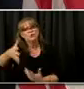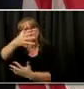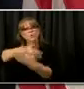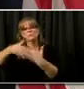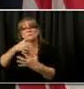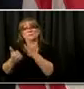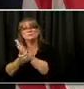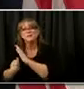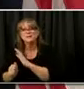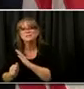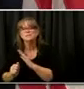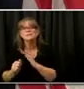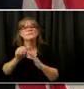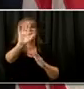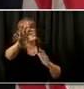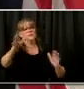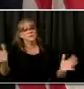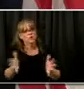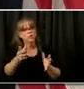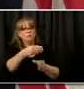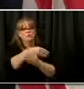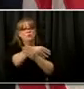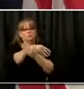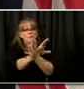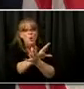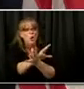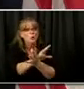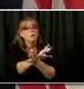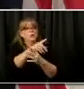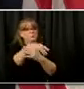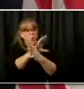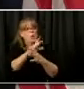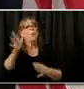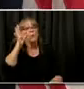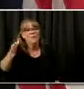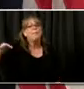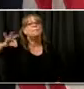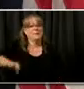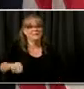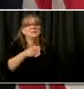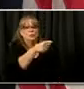with students and staff we have we've always had families in colorado that successfully home school